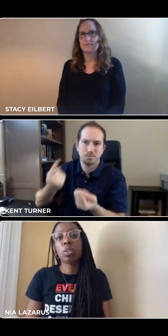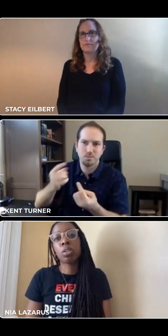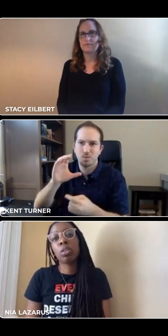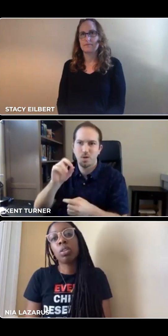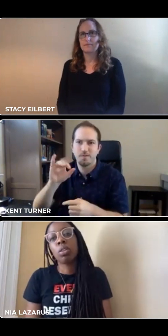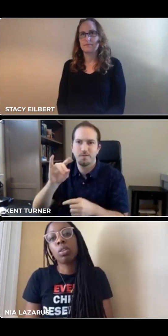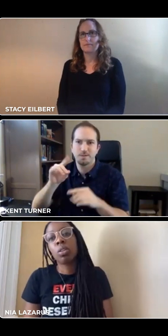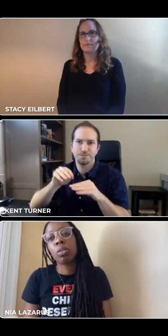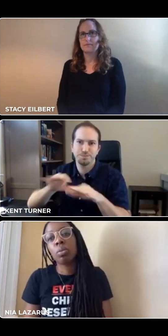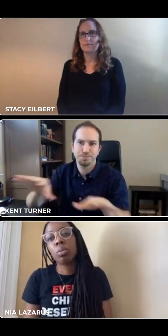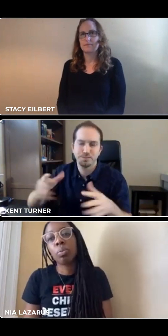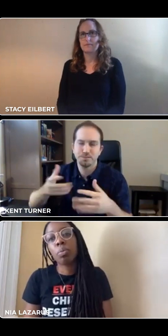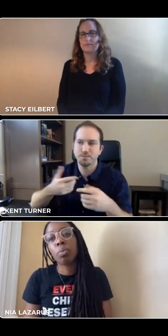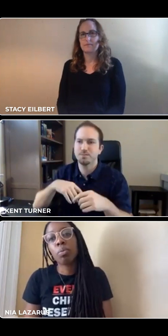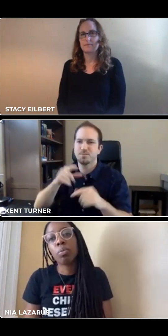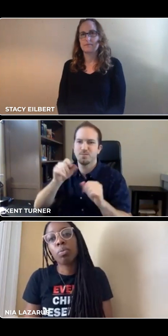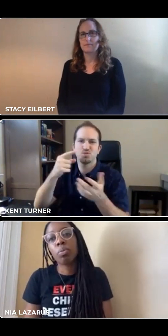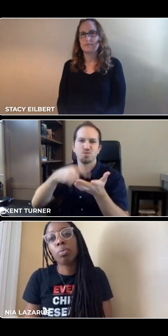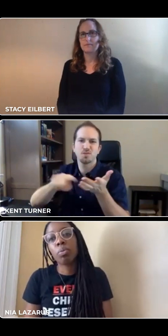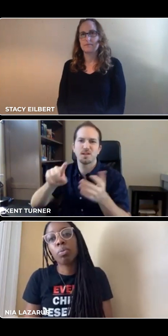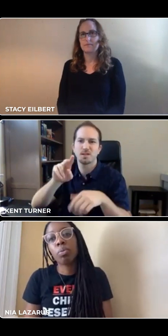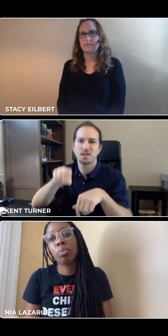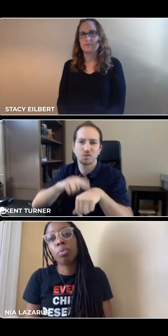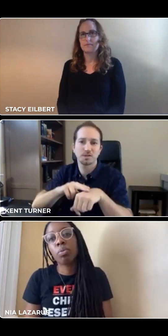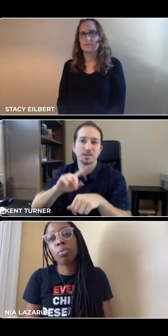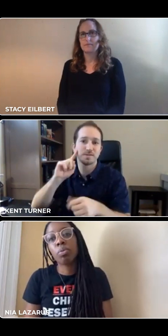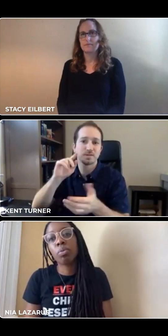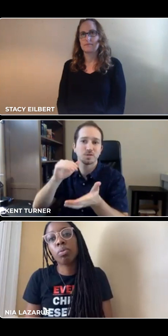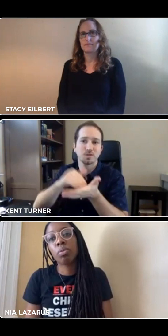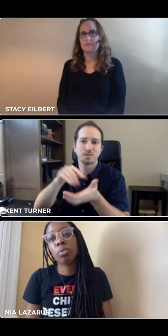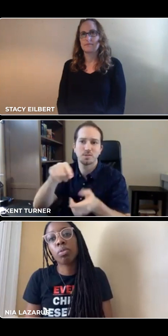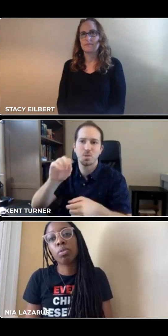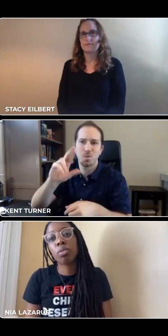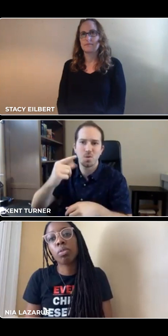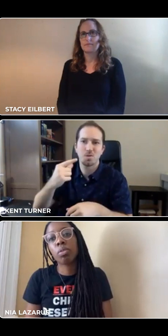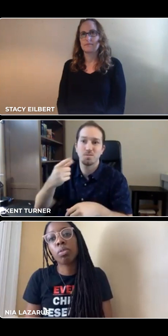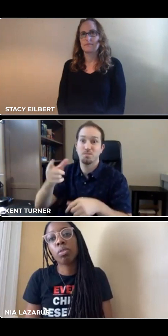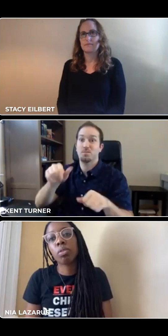Outcomes. And we added a lot of new products recently because of COVID. You can check again.